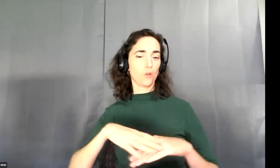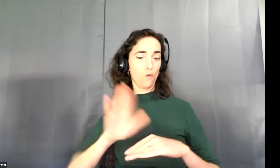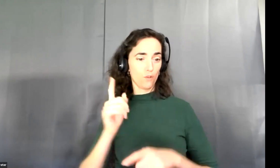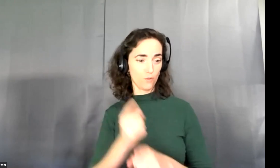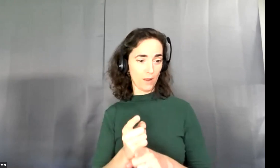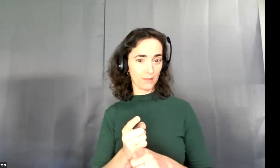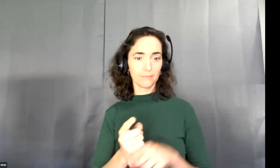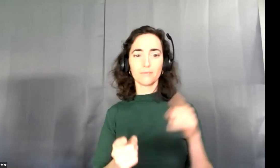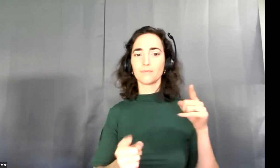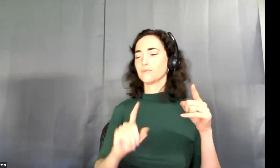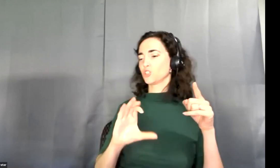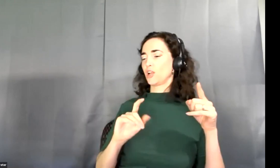Right. Yes.